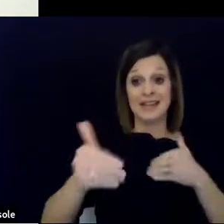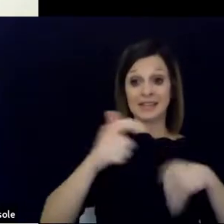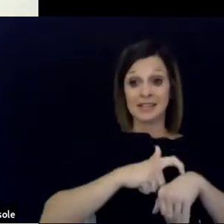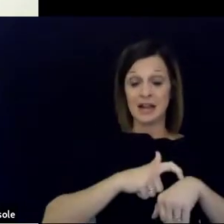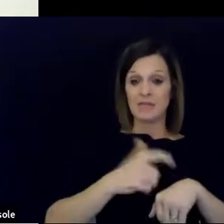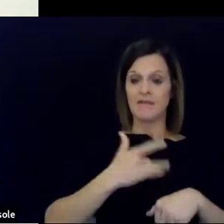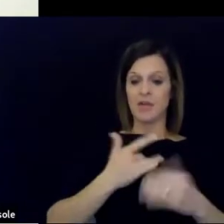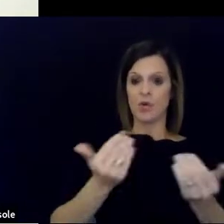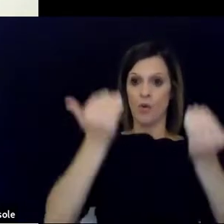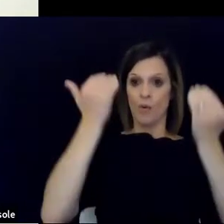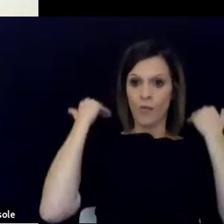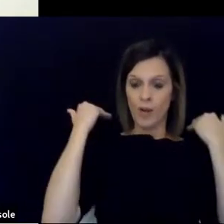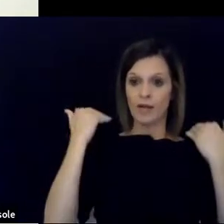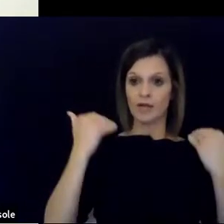and eventually, it can become a habit.